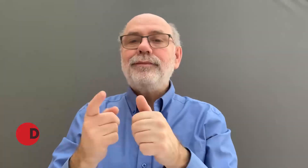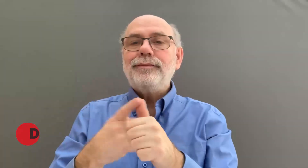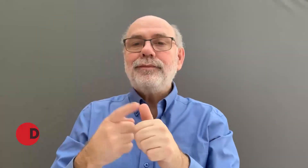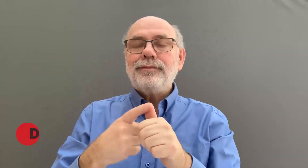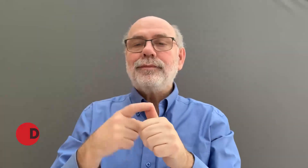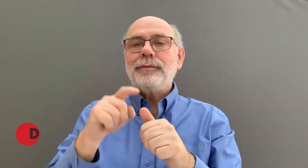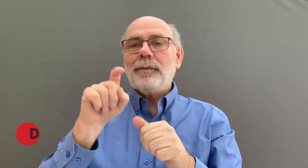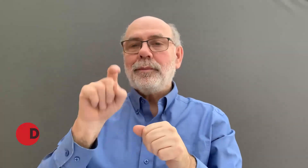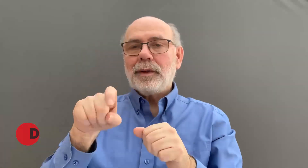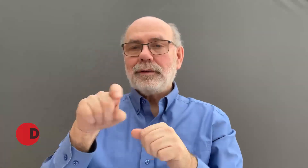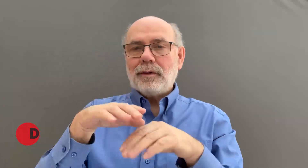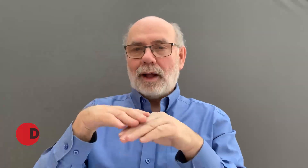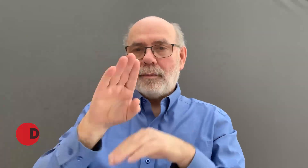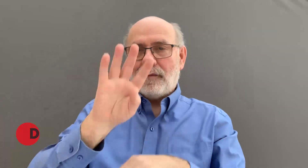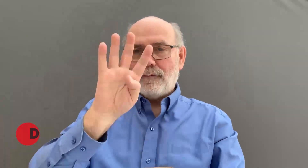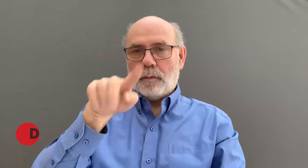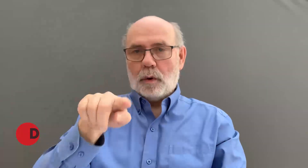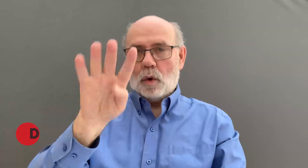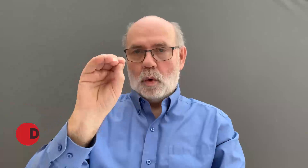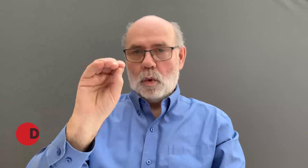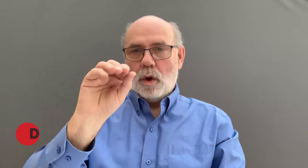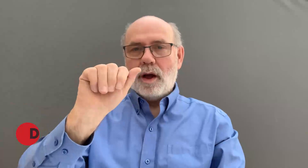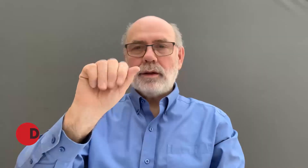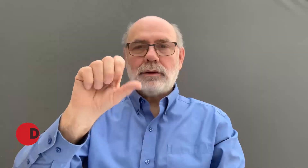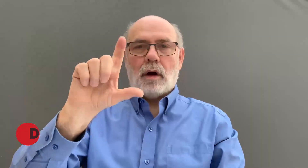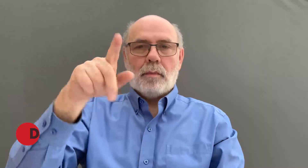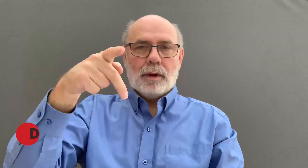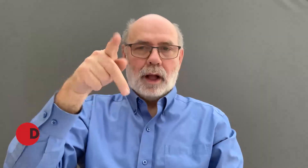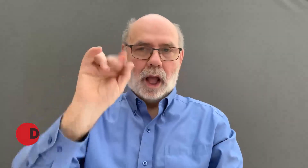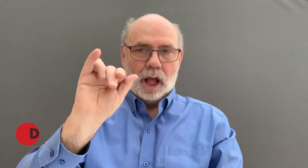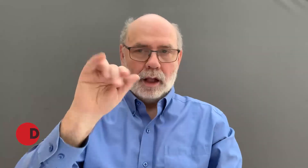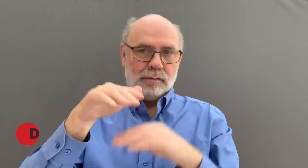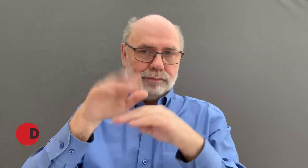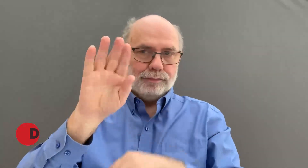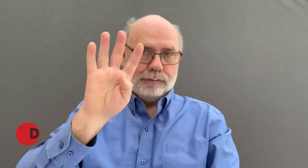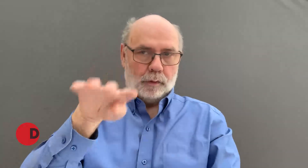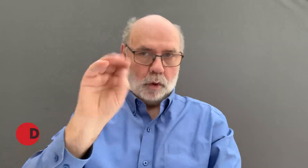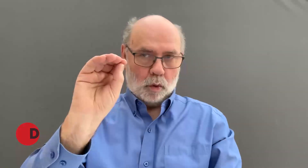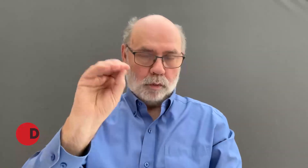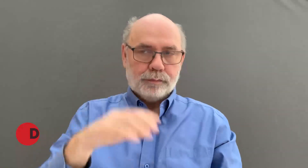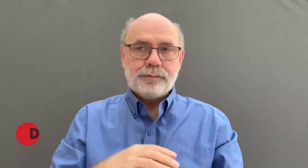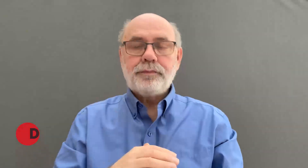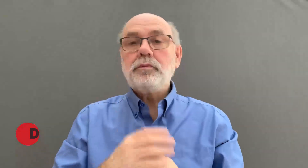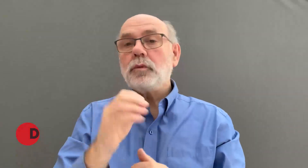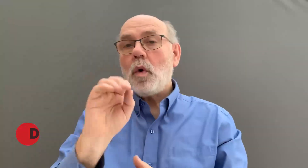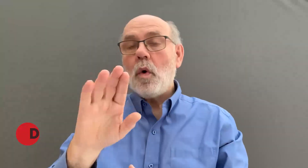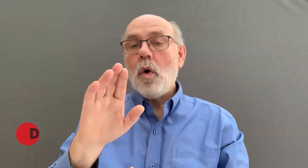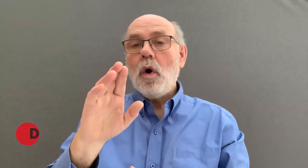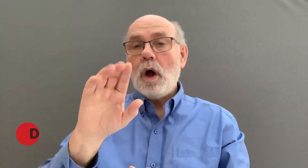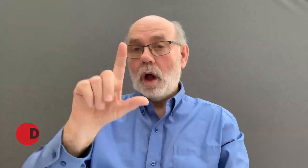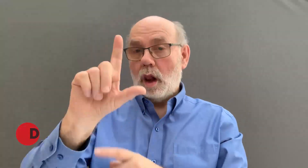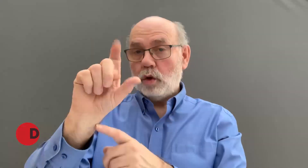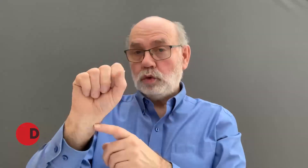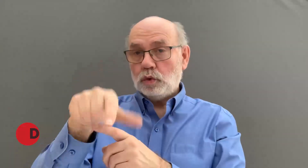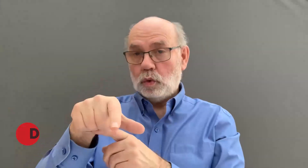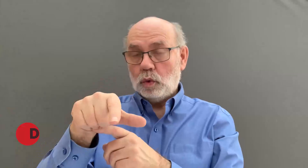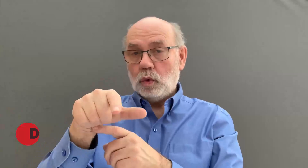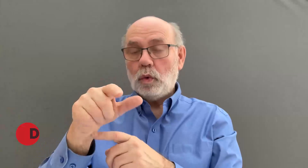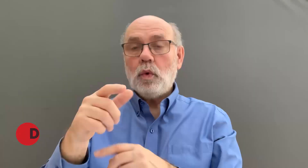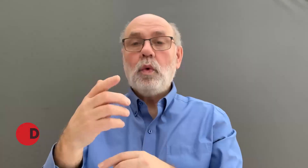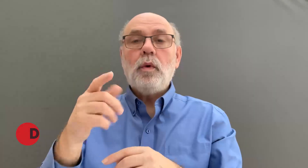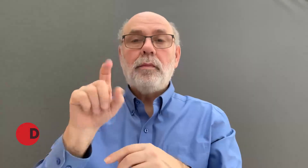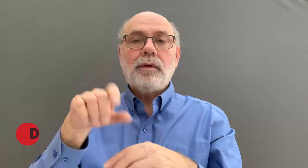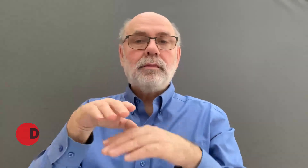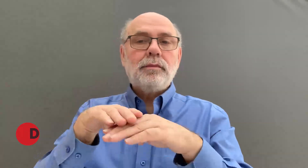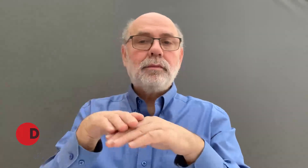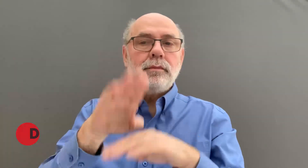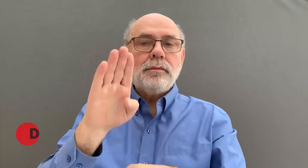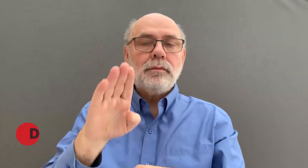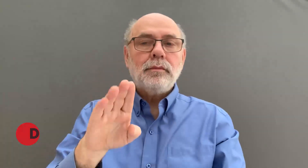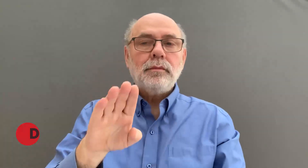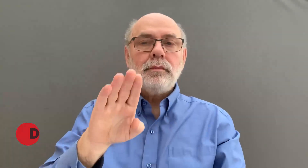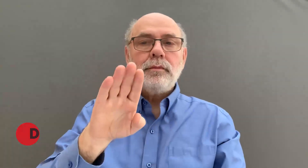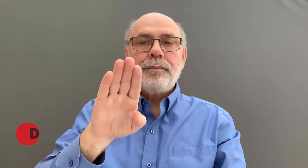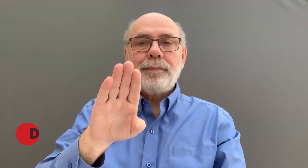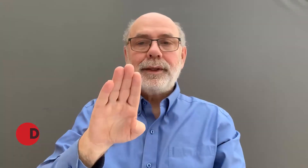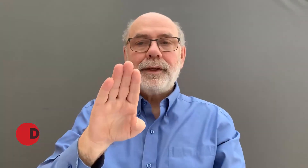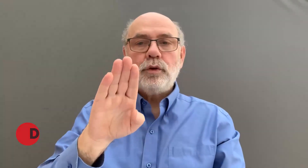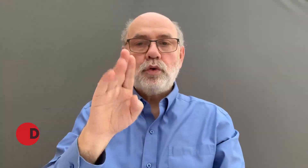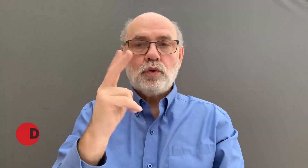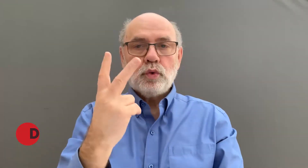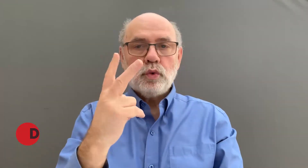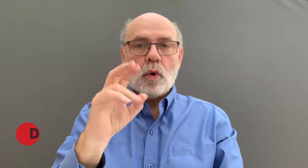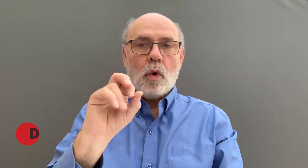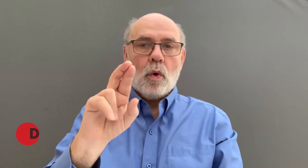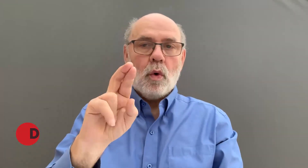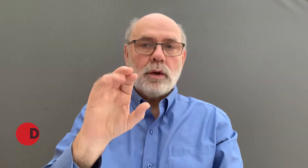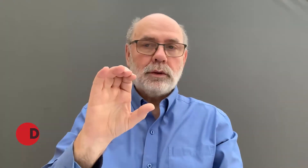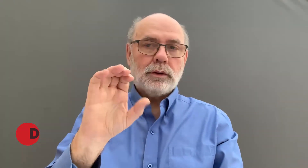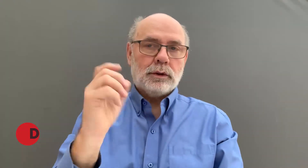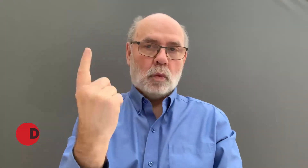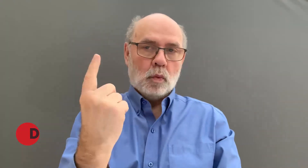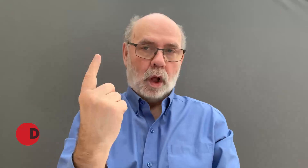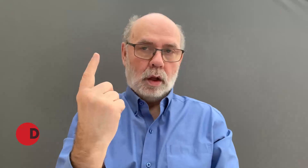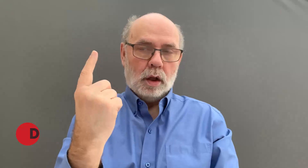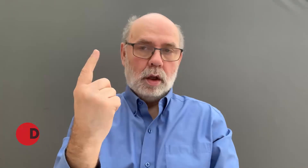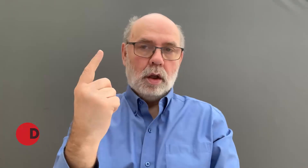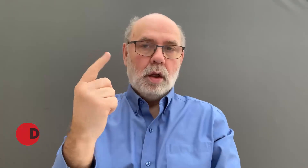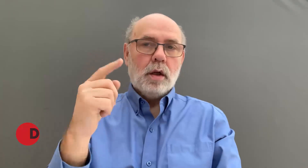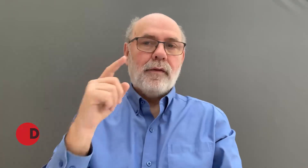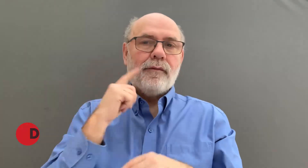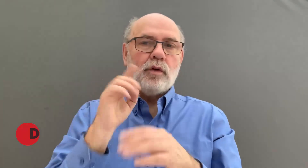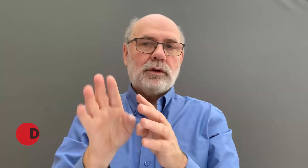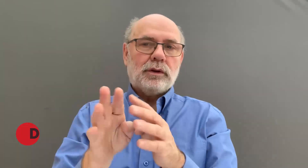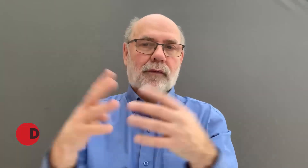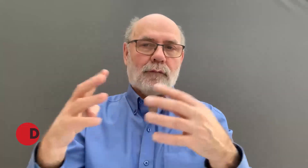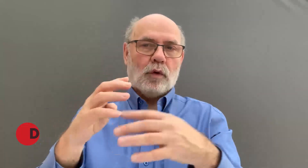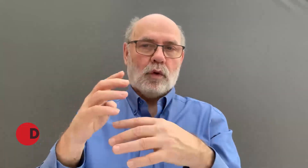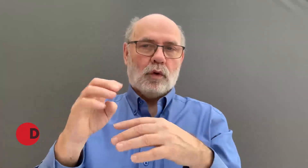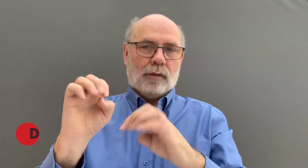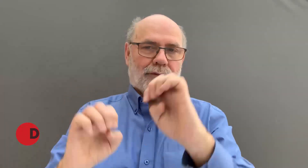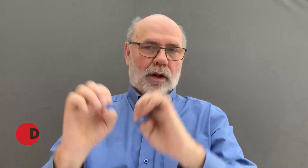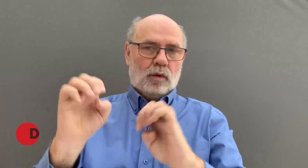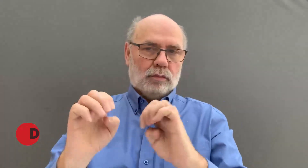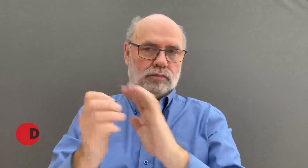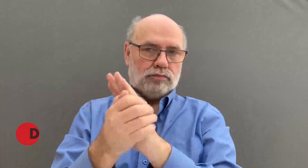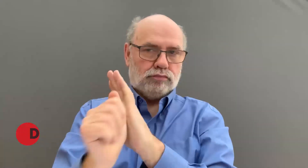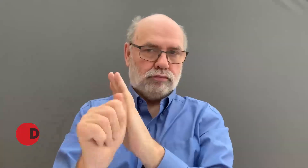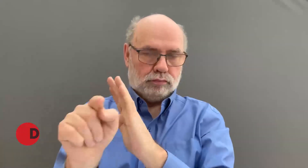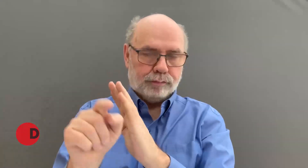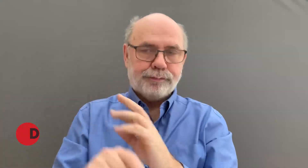first you must have above 4.0 ASLPI or for LSQPI, above B2 or C1.